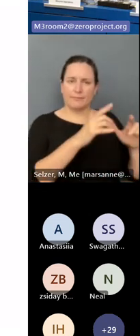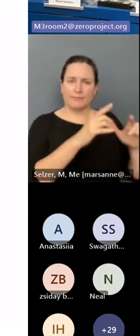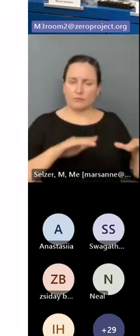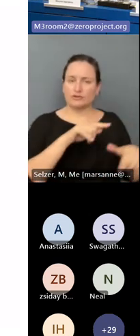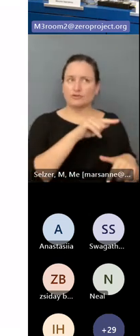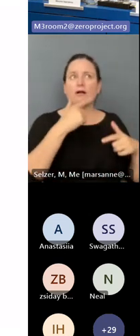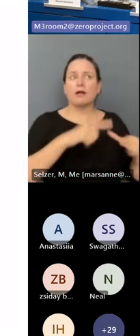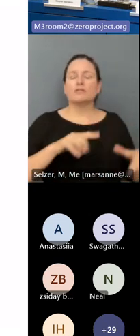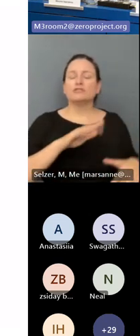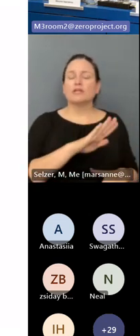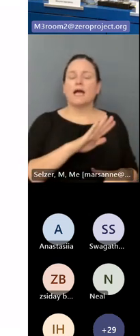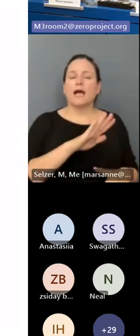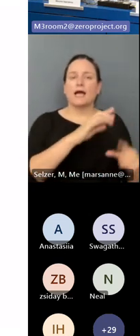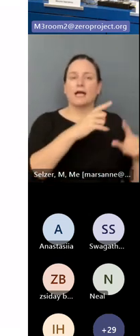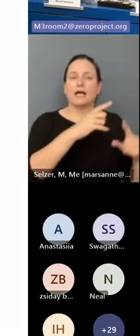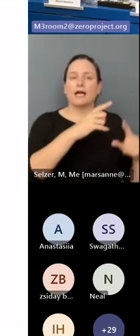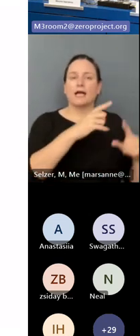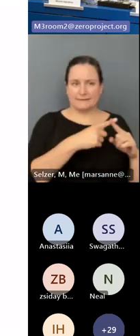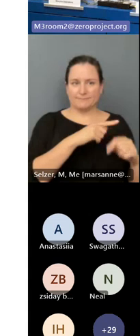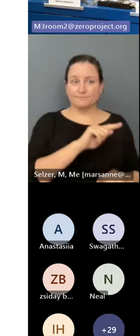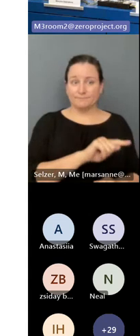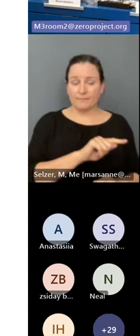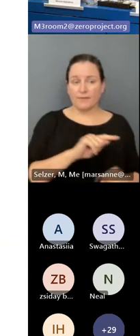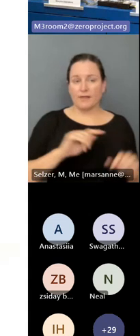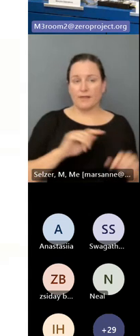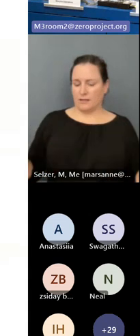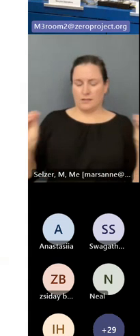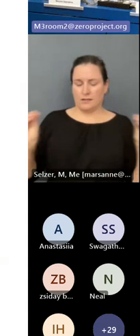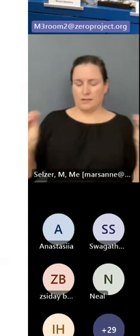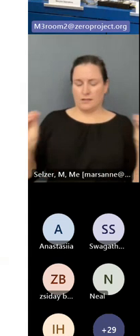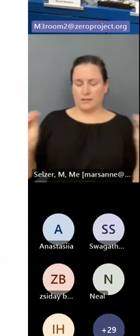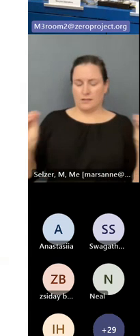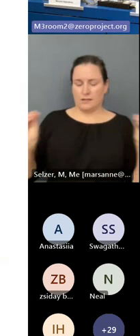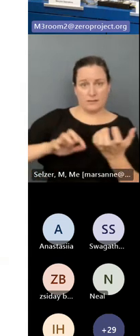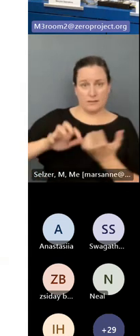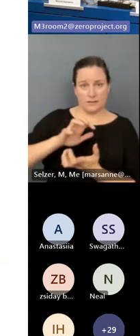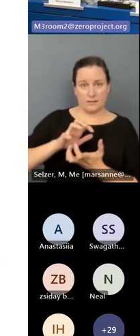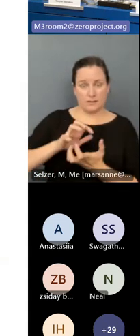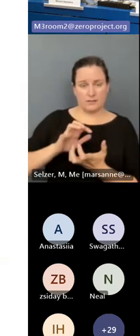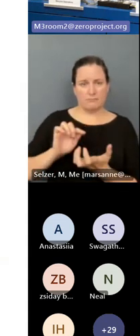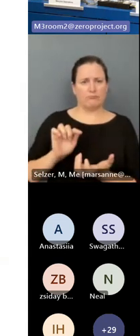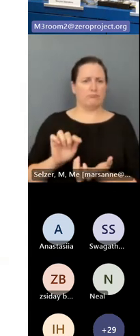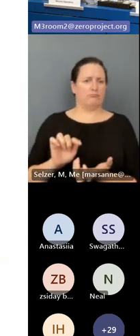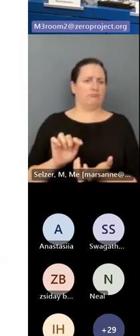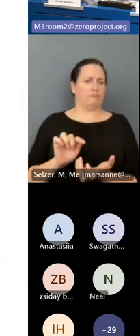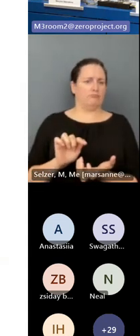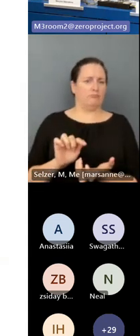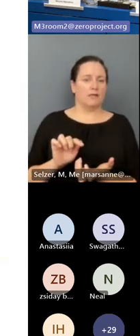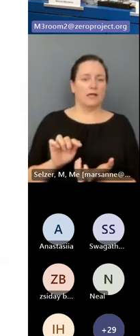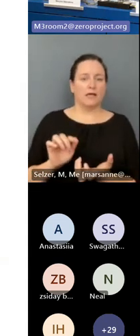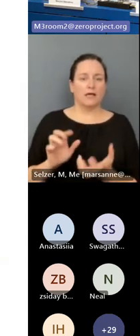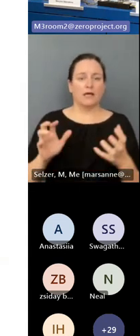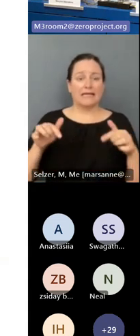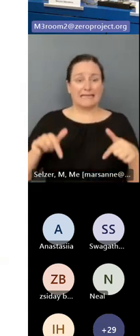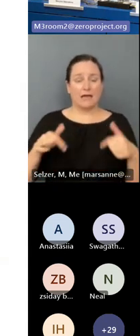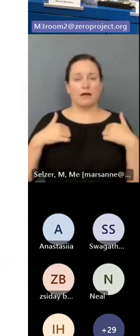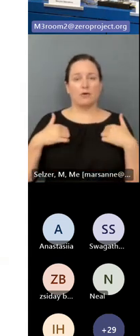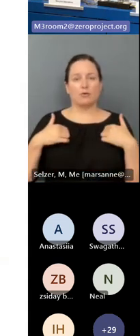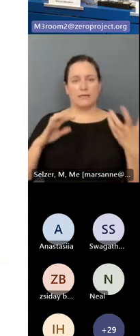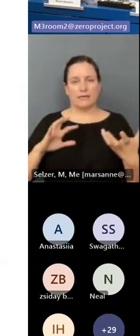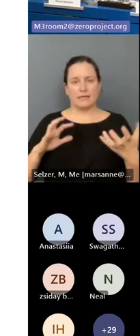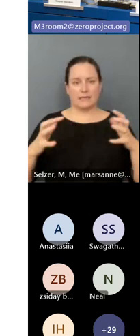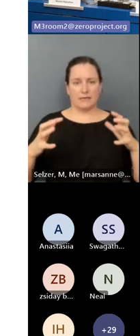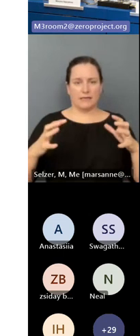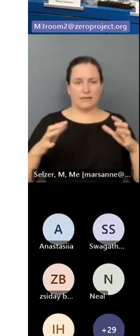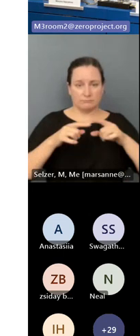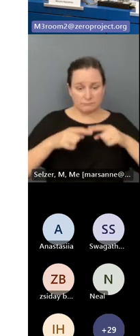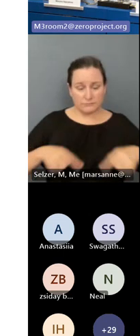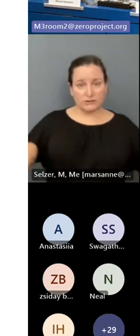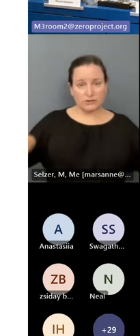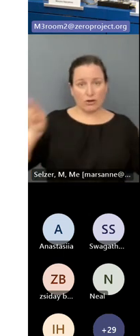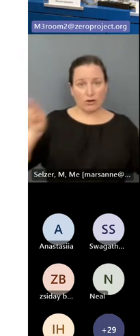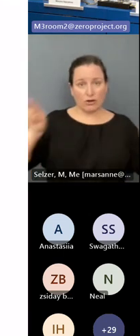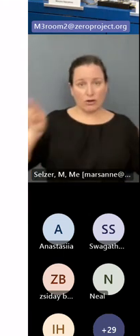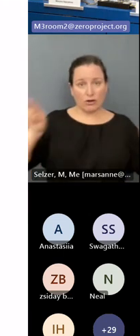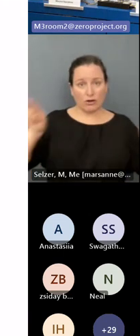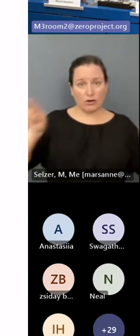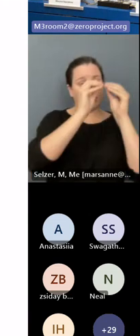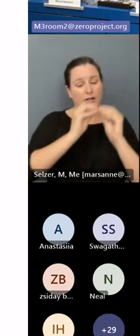you combine the two meanings, Ukrainians are creating a circle that helps us to hold on for